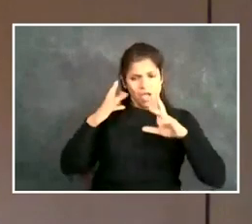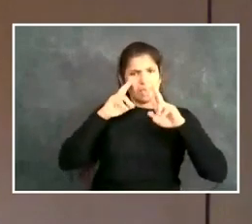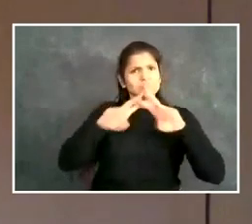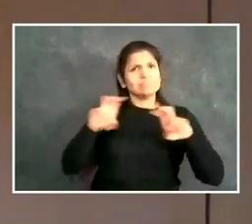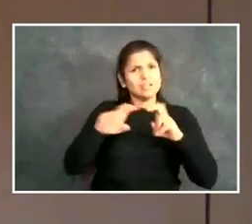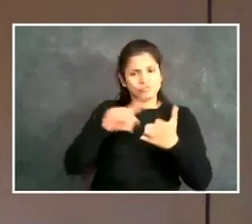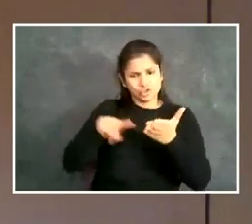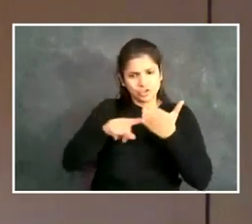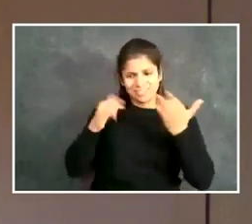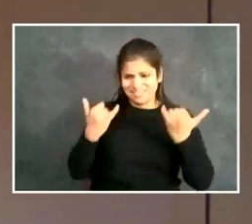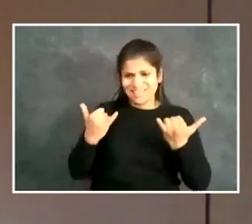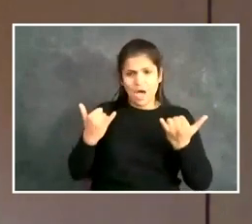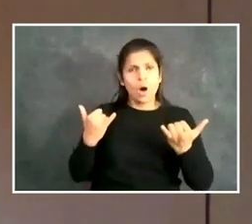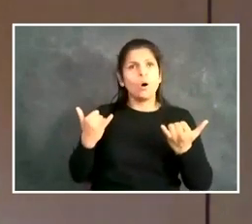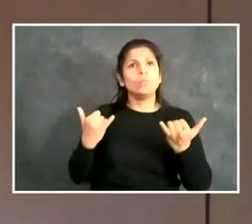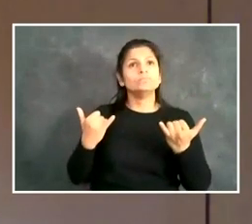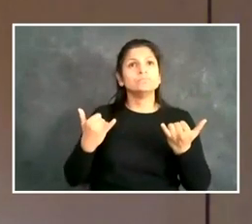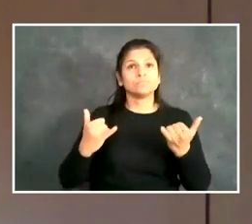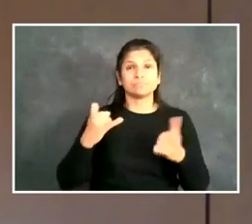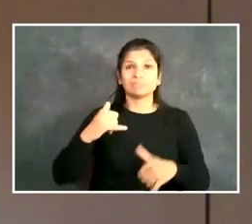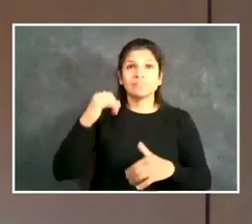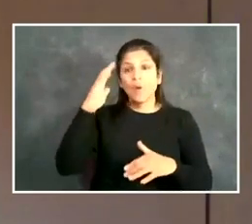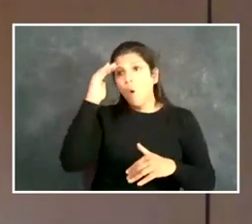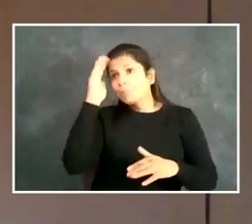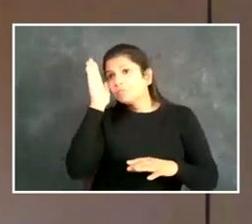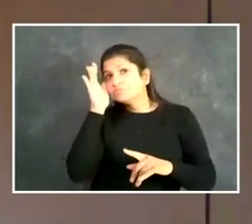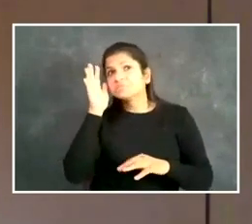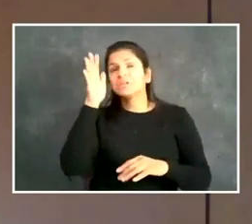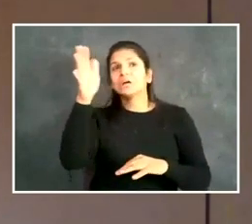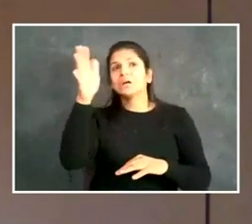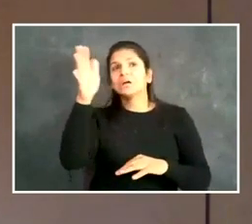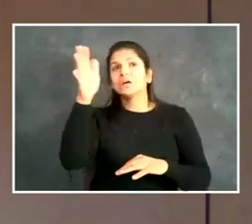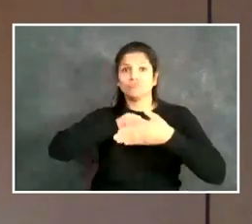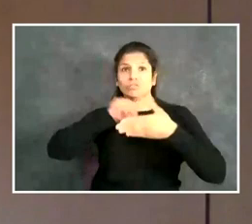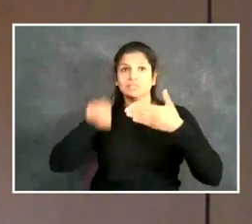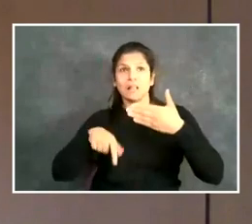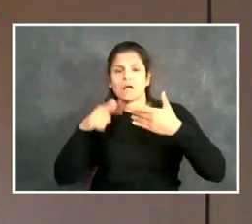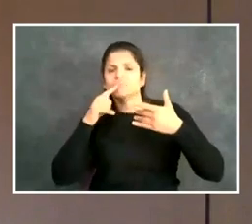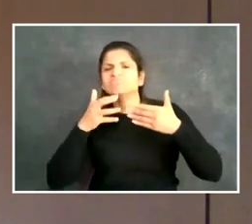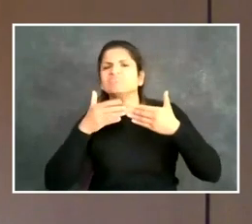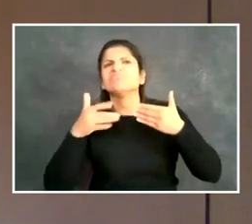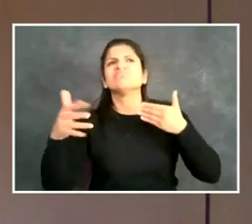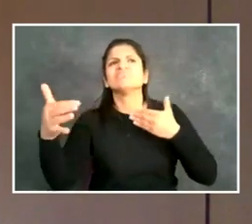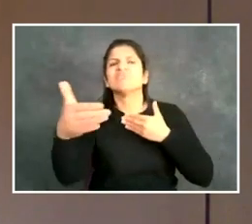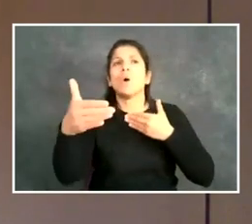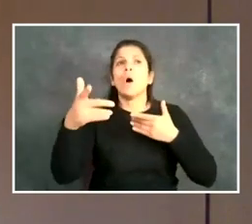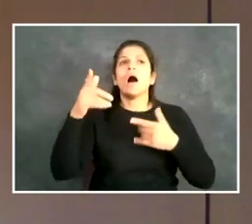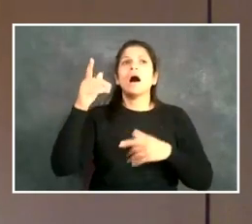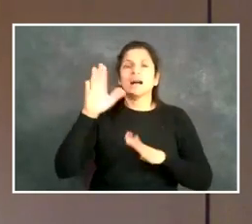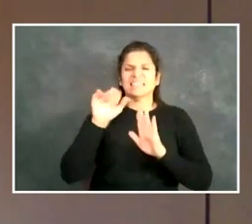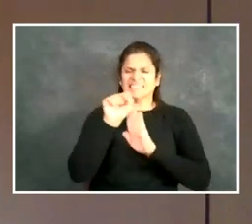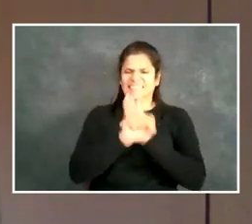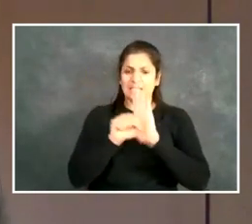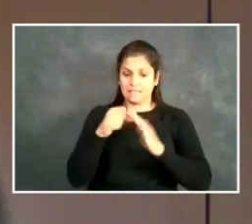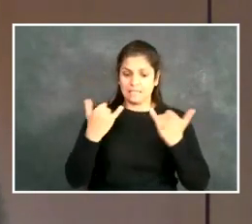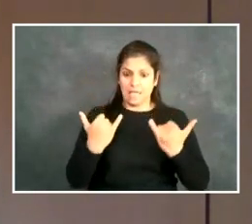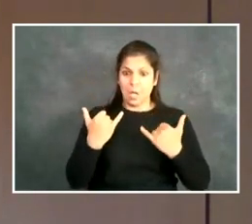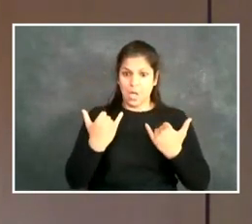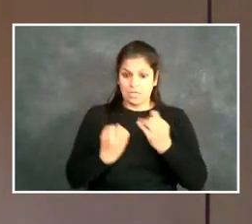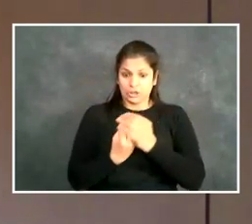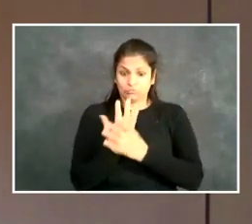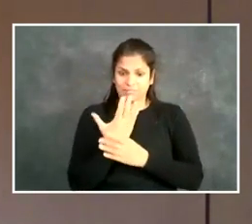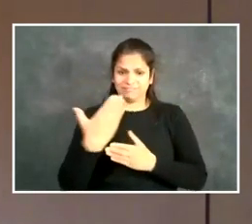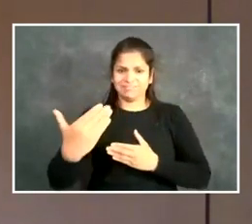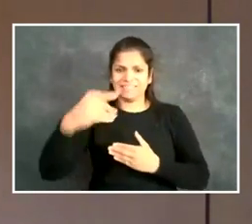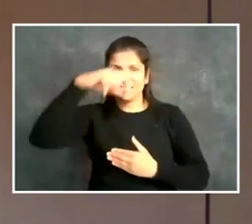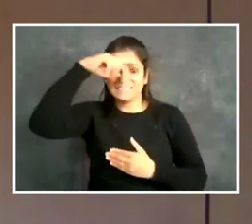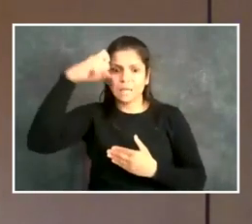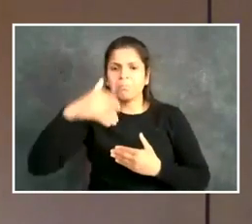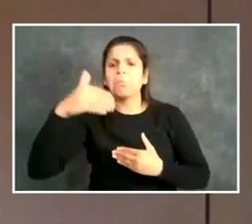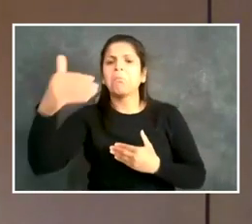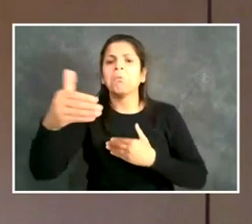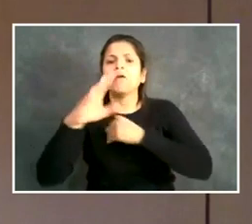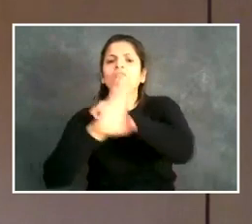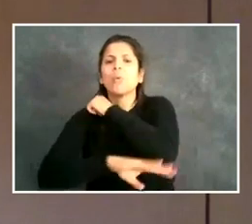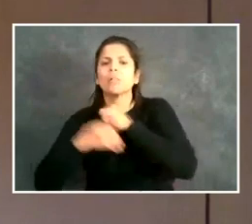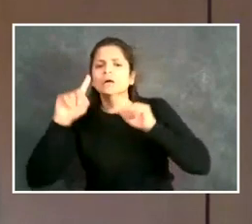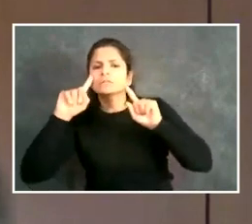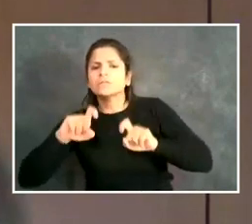THE NEXT SEASON. IF WE HAVE